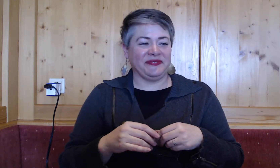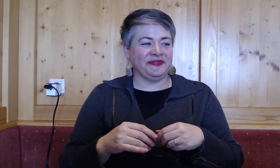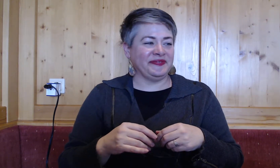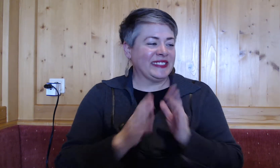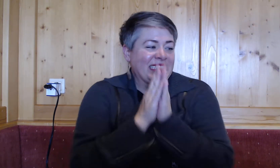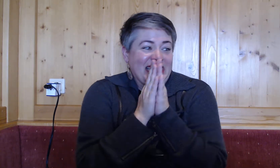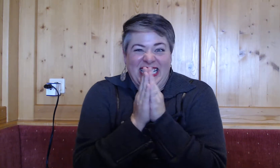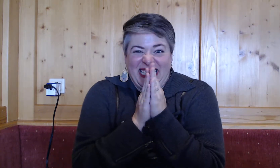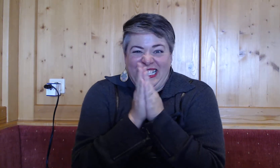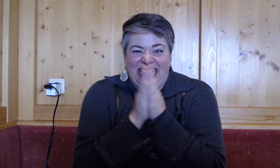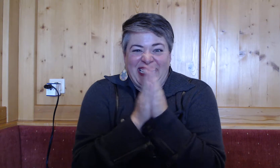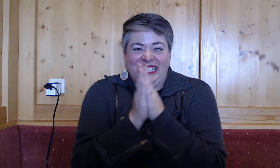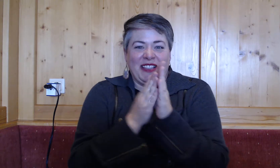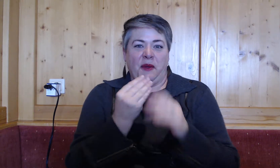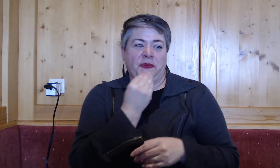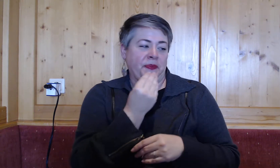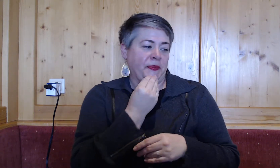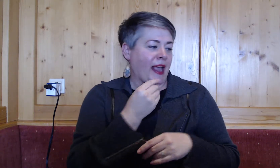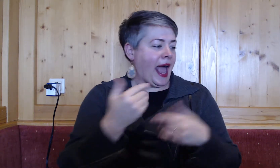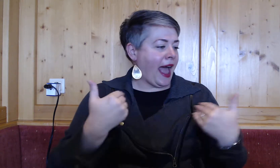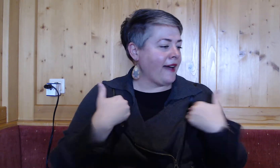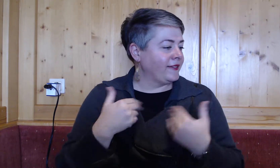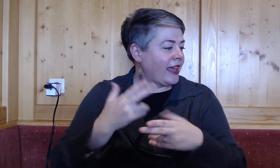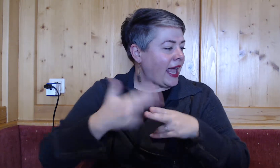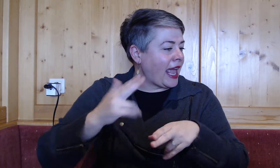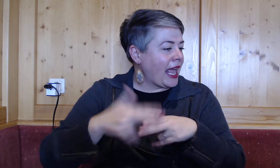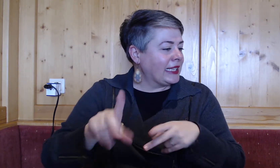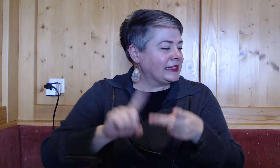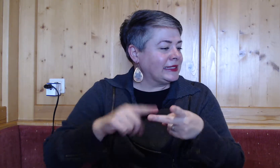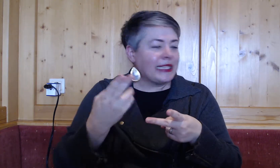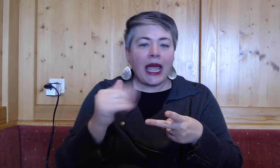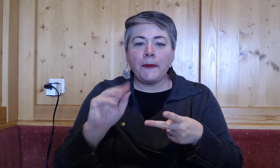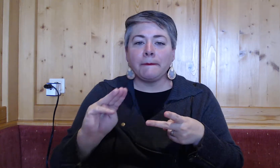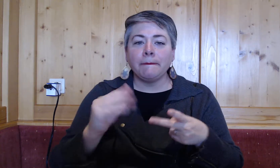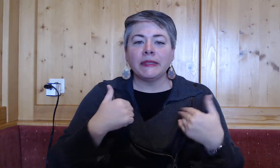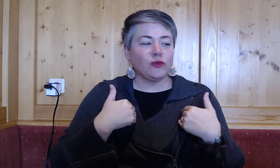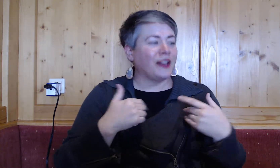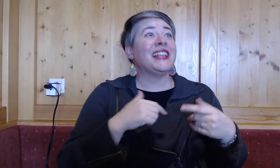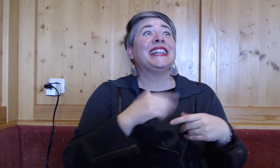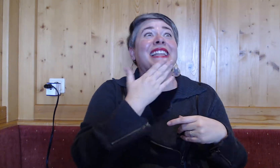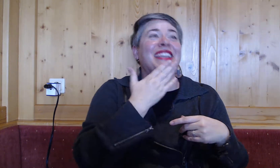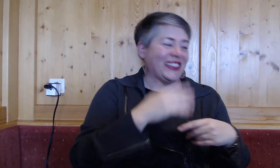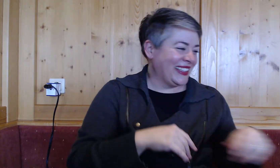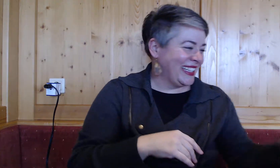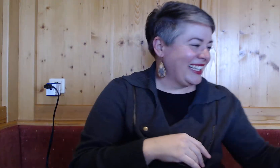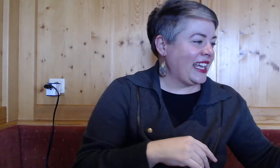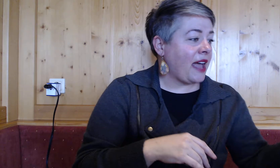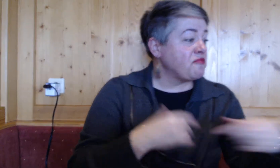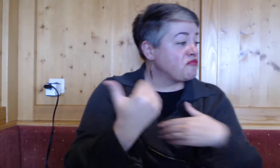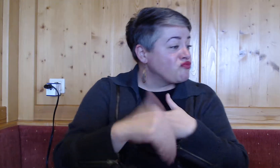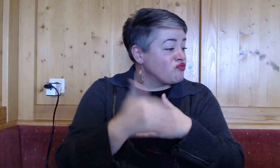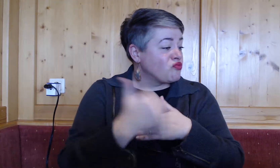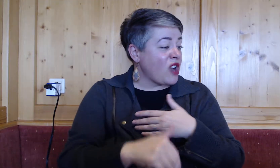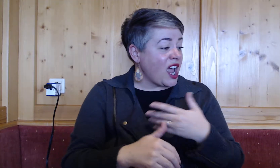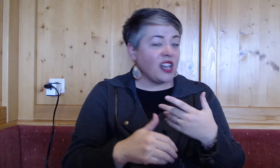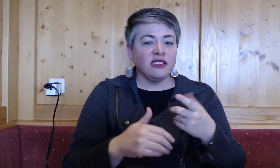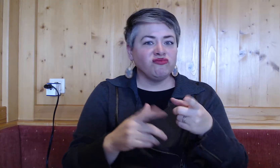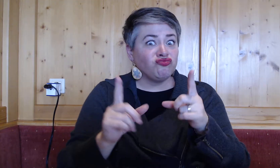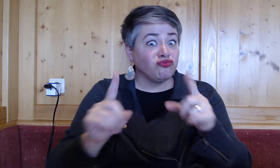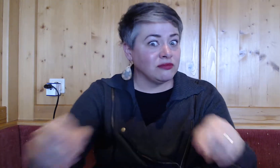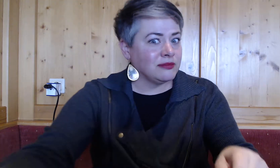I ordered eggs, ham, and bread.